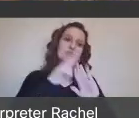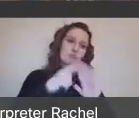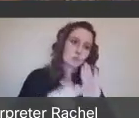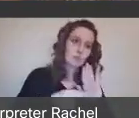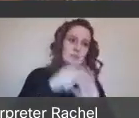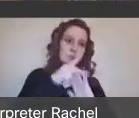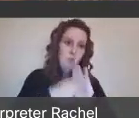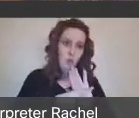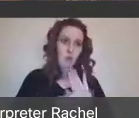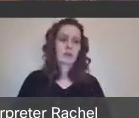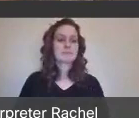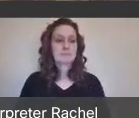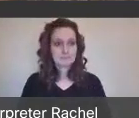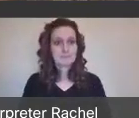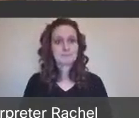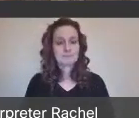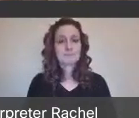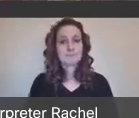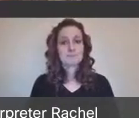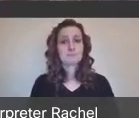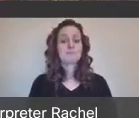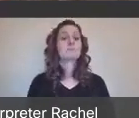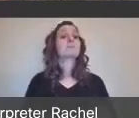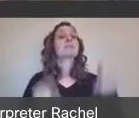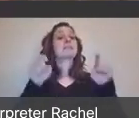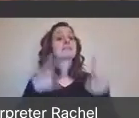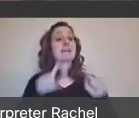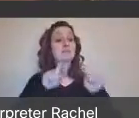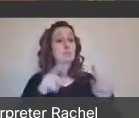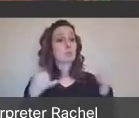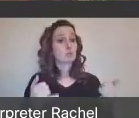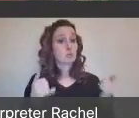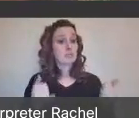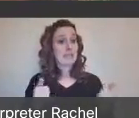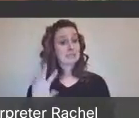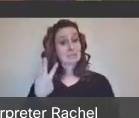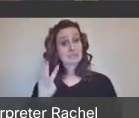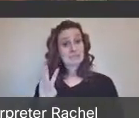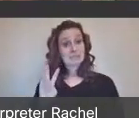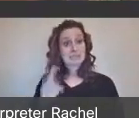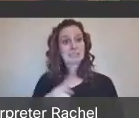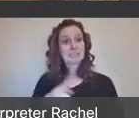In terms of the tests that we're reporting today, six of them are from long-term care facilities,